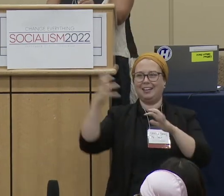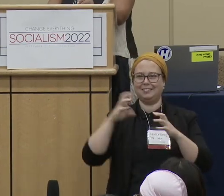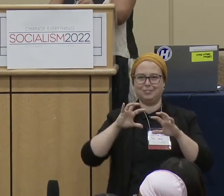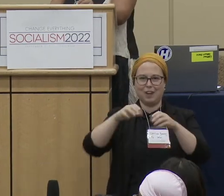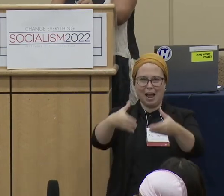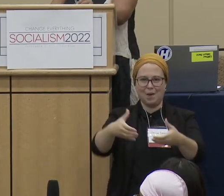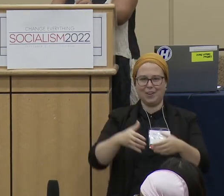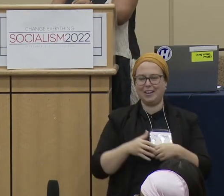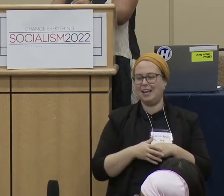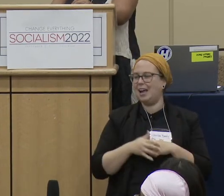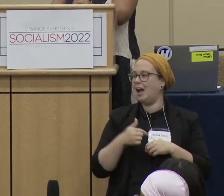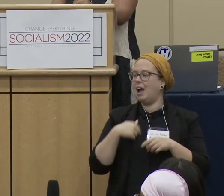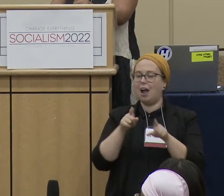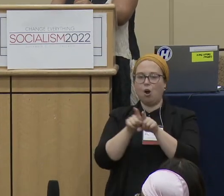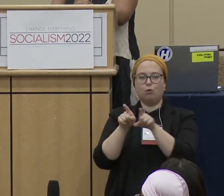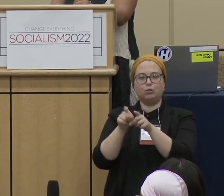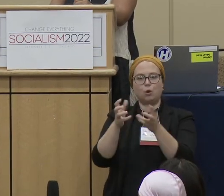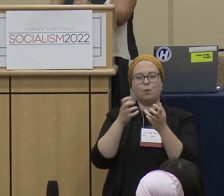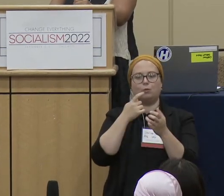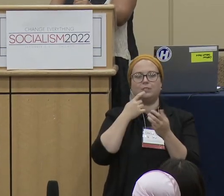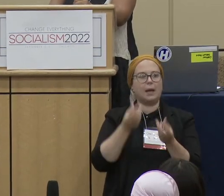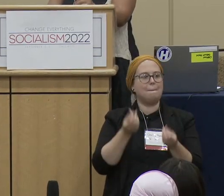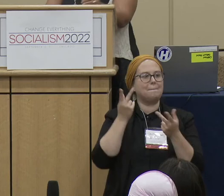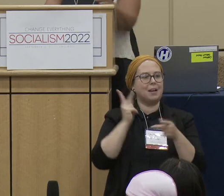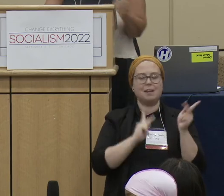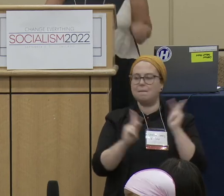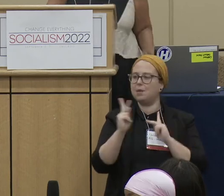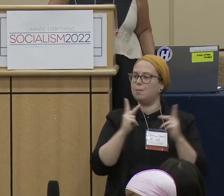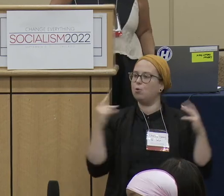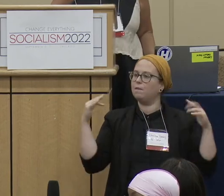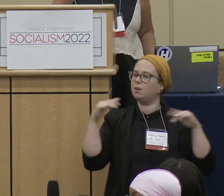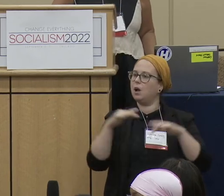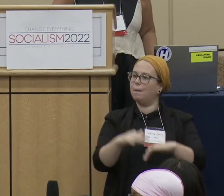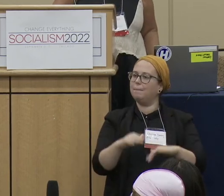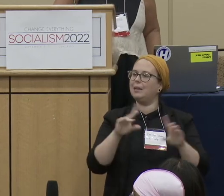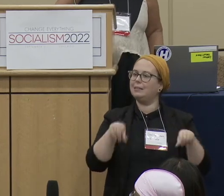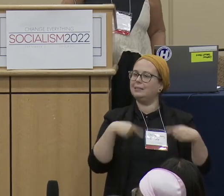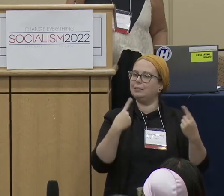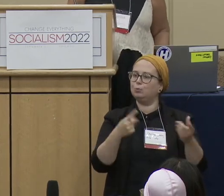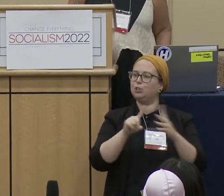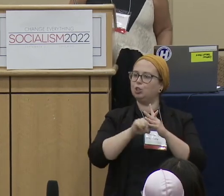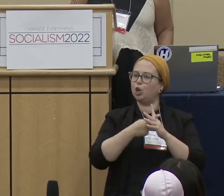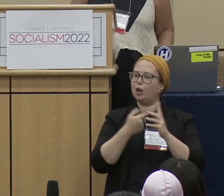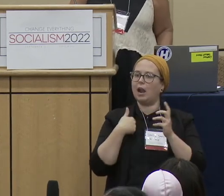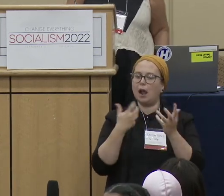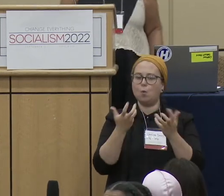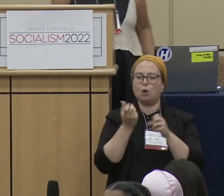Okay, I've dealt with an unrulier crowd, I don't know.